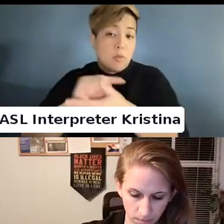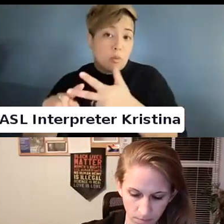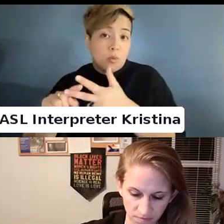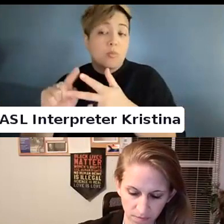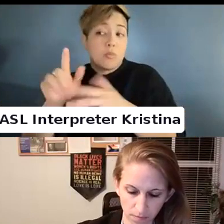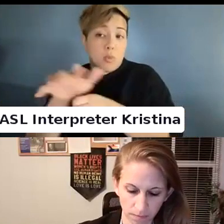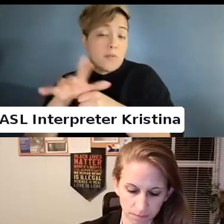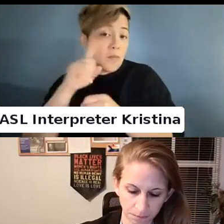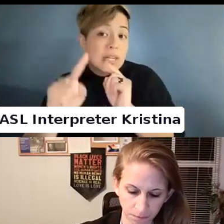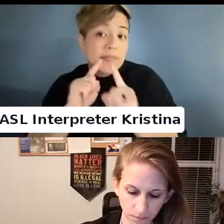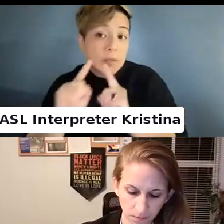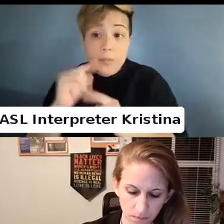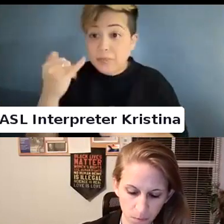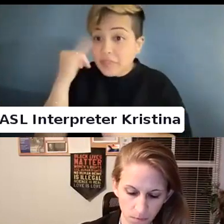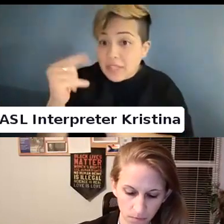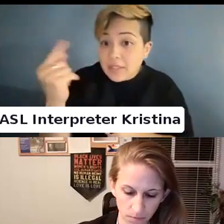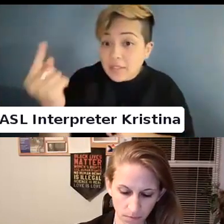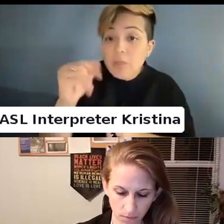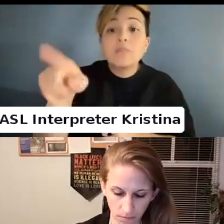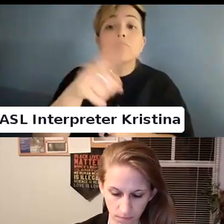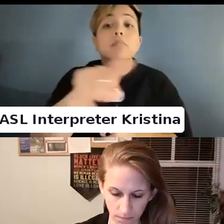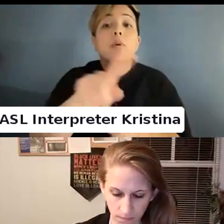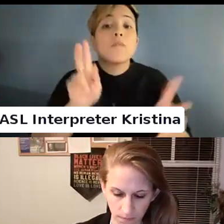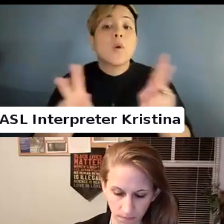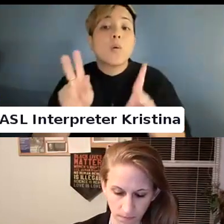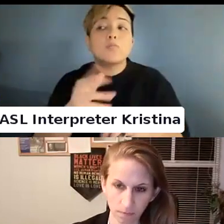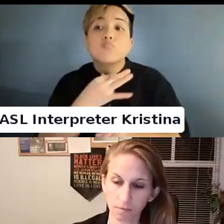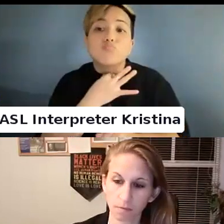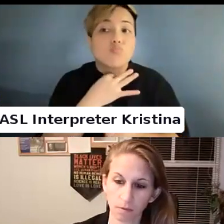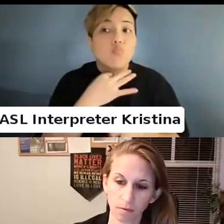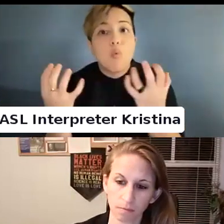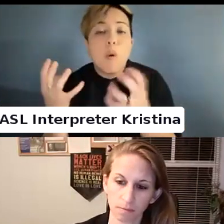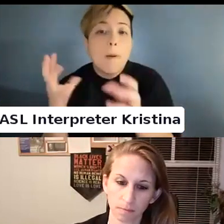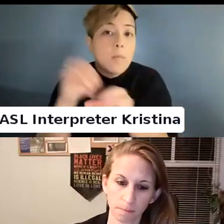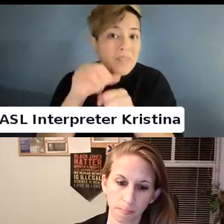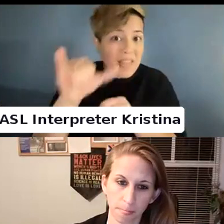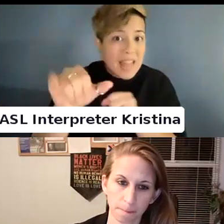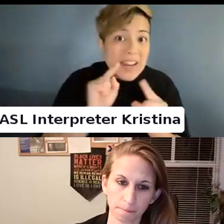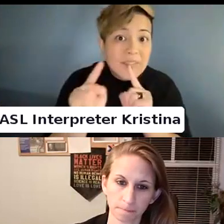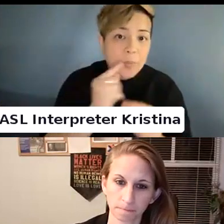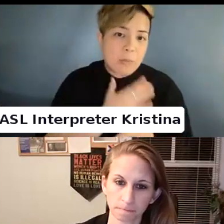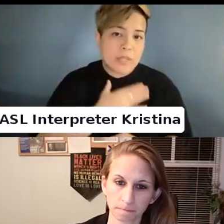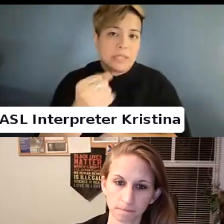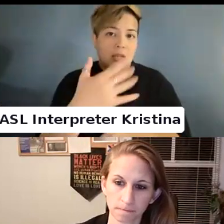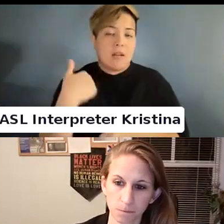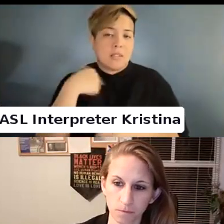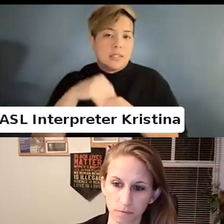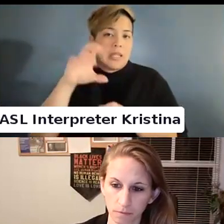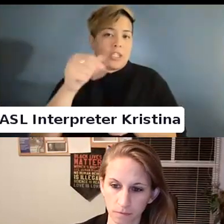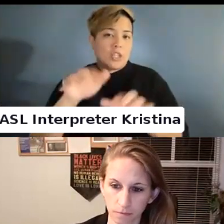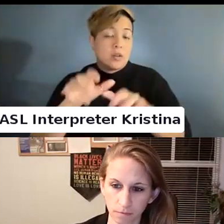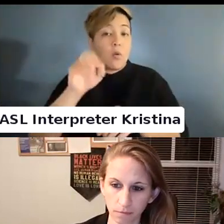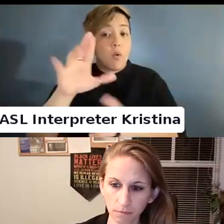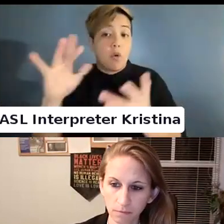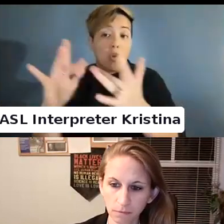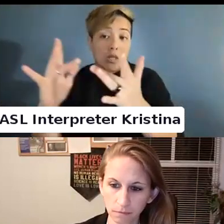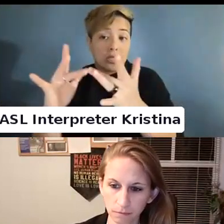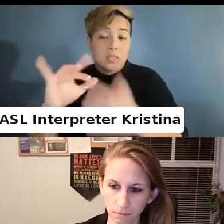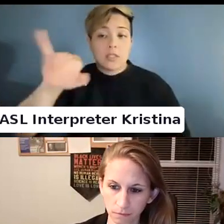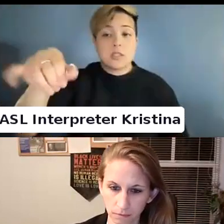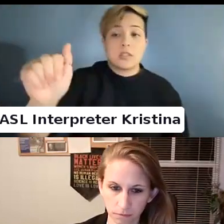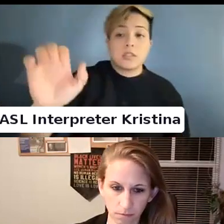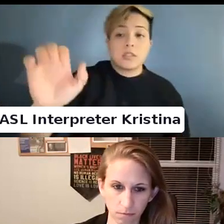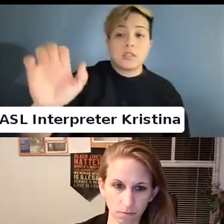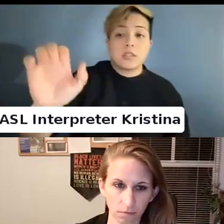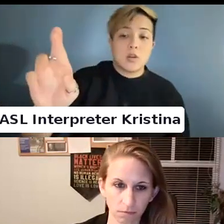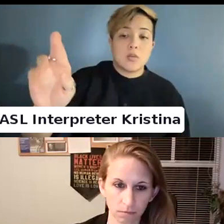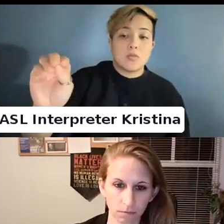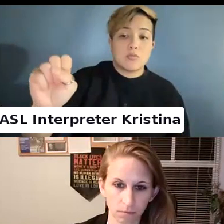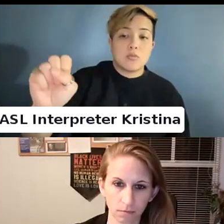Is that something that folks are interested in, please send us a chat or contact at the